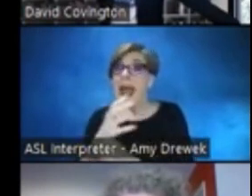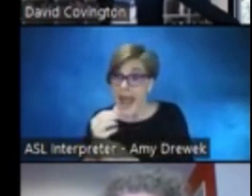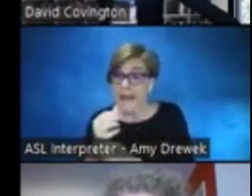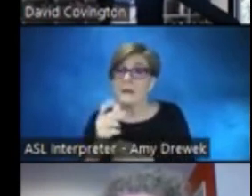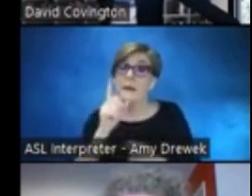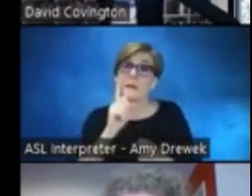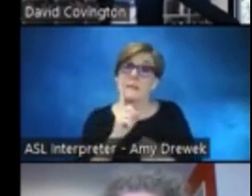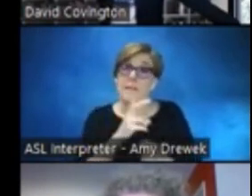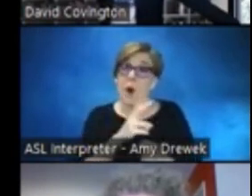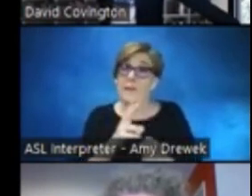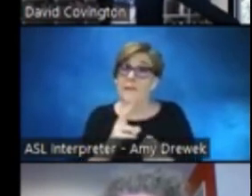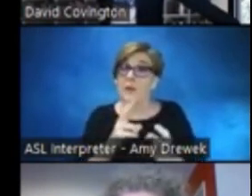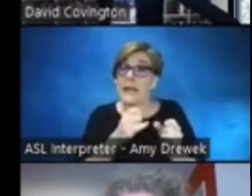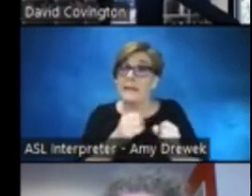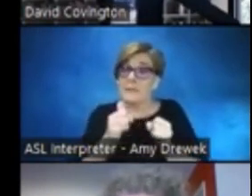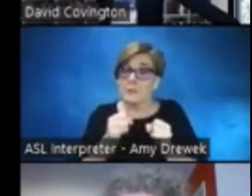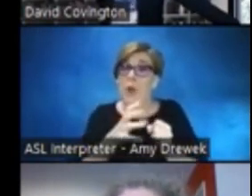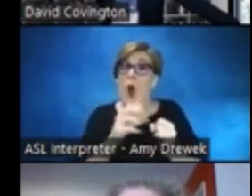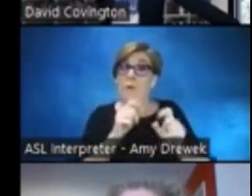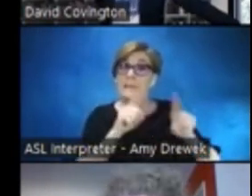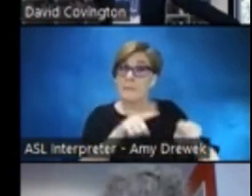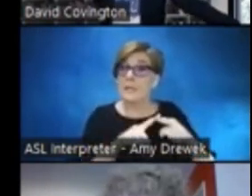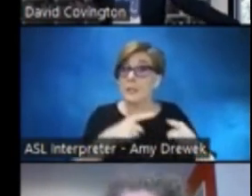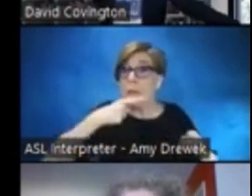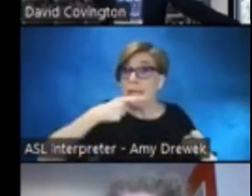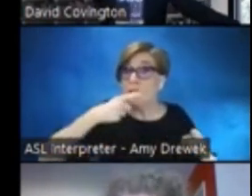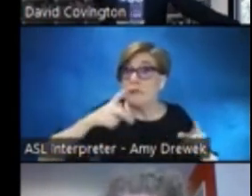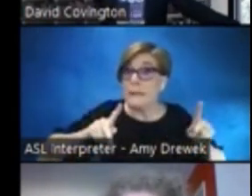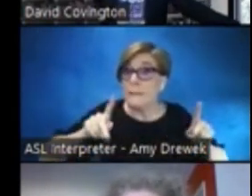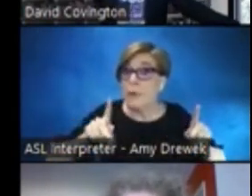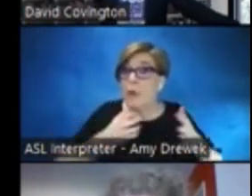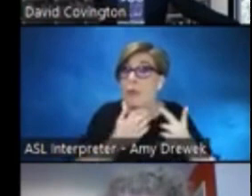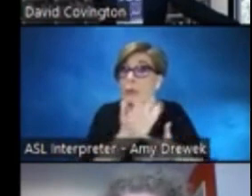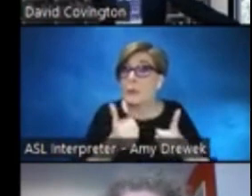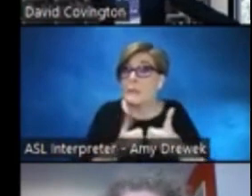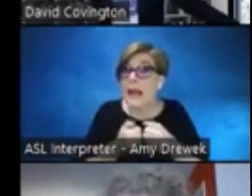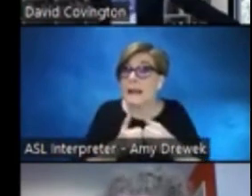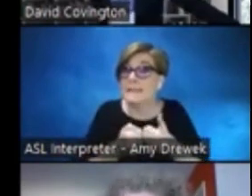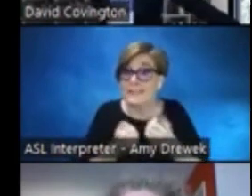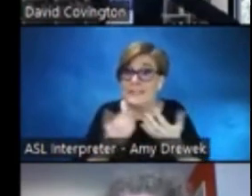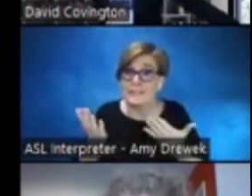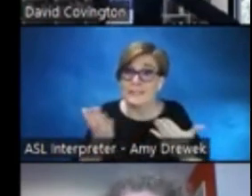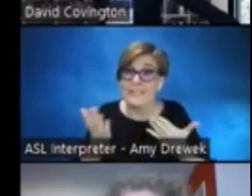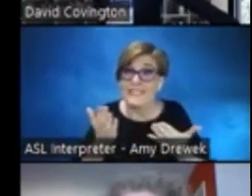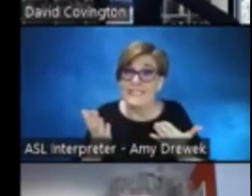RESPONDING TO HEARING PEOPLE THROUGH THE TEXT SERVICE, THE CHAT SERVICE.